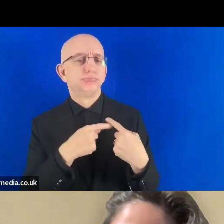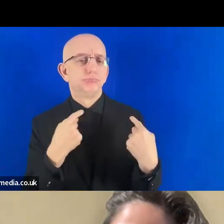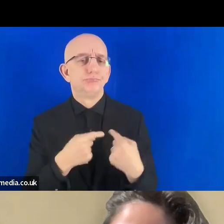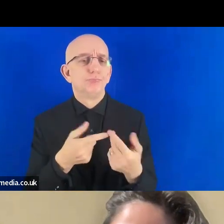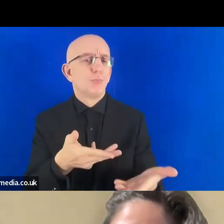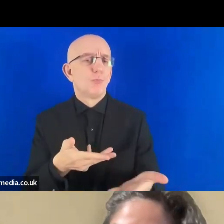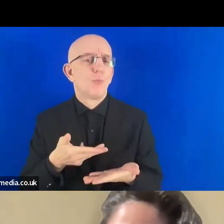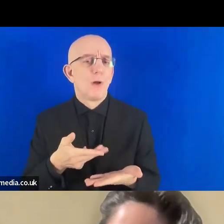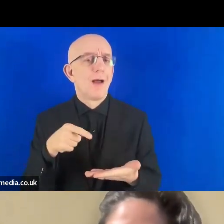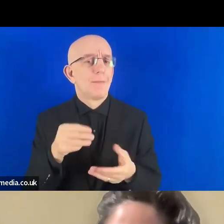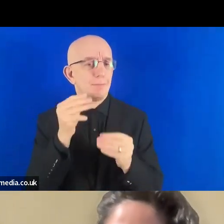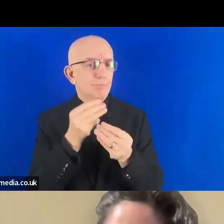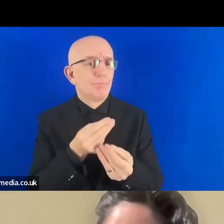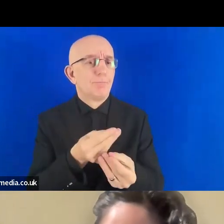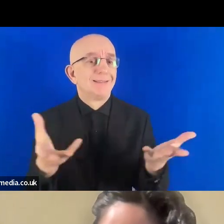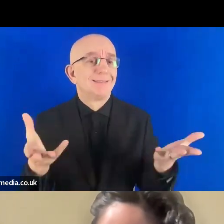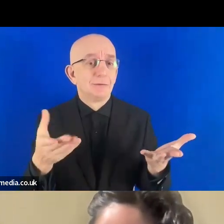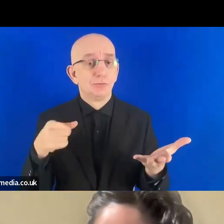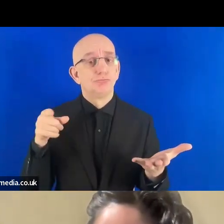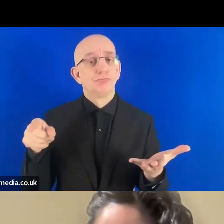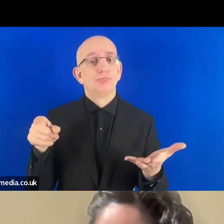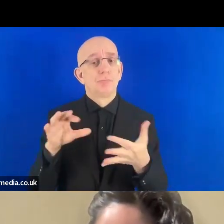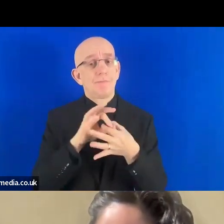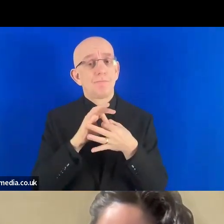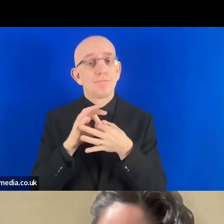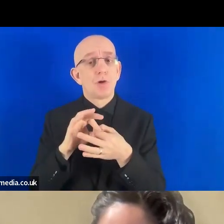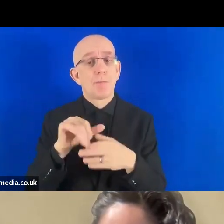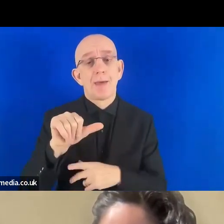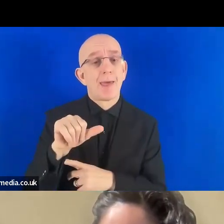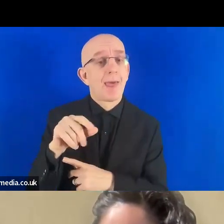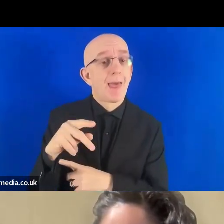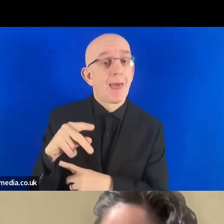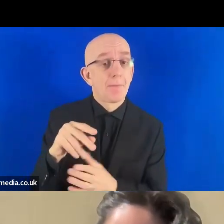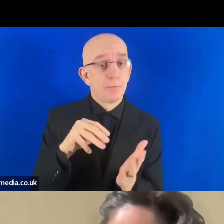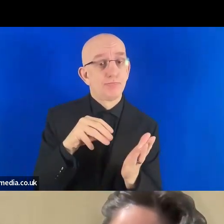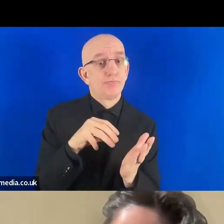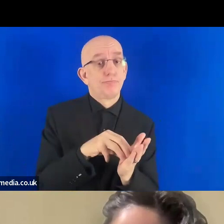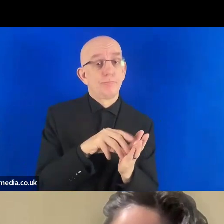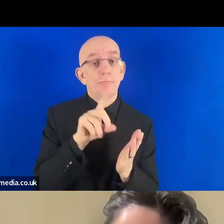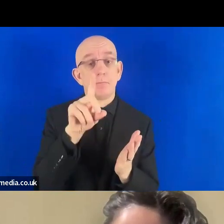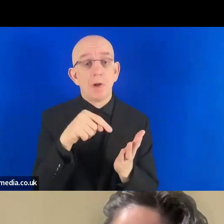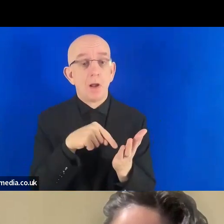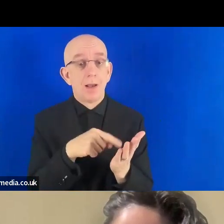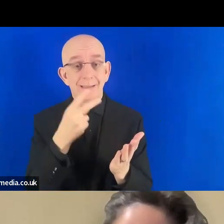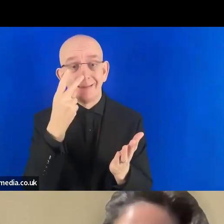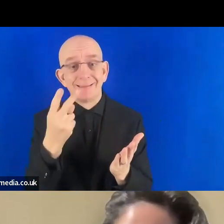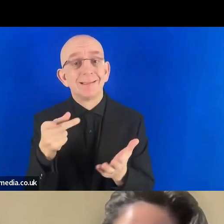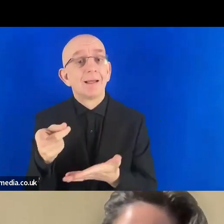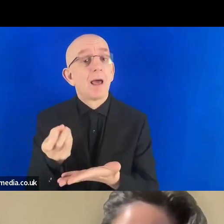And what it reads in part is that, it the information and the instructions on how to get onto the platform.